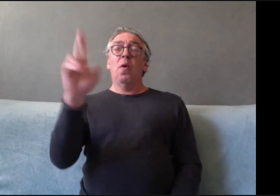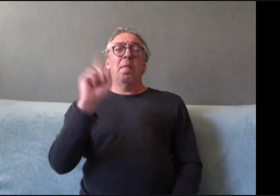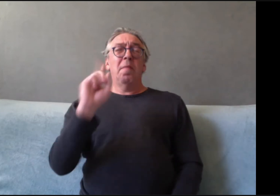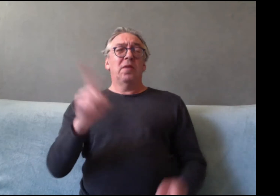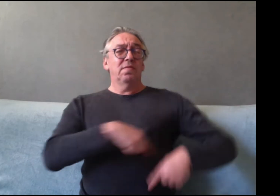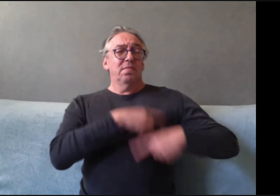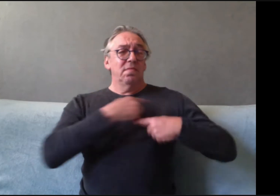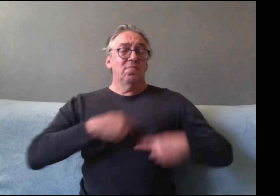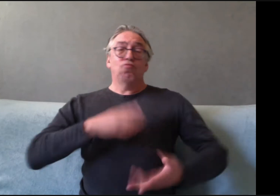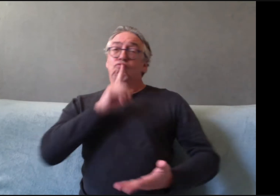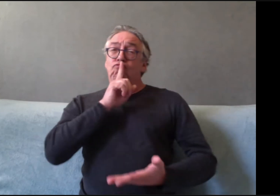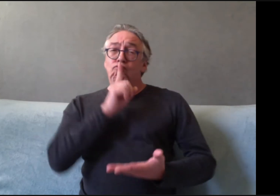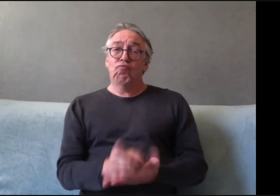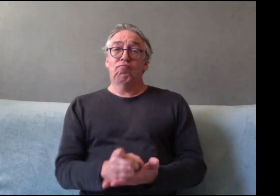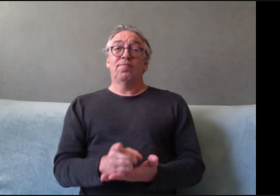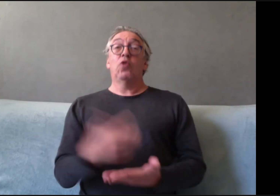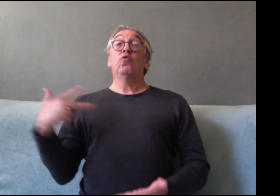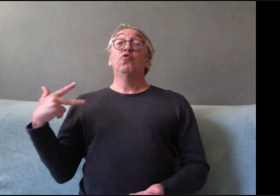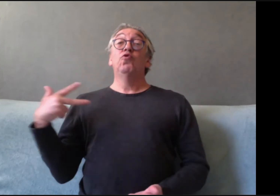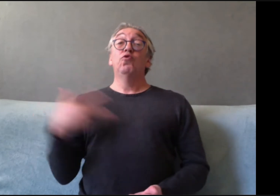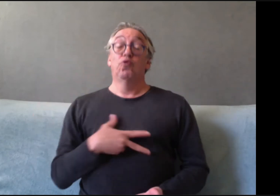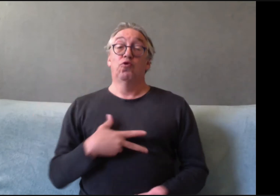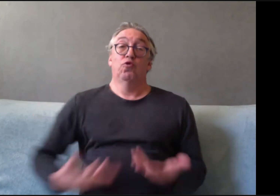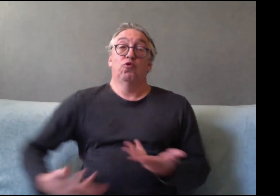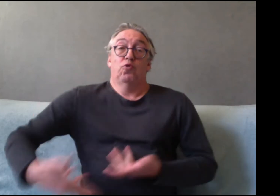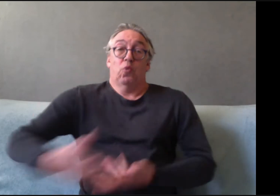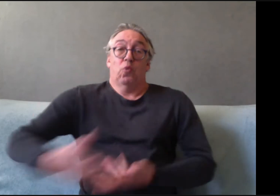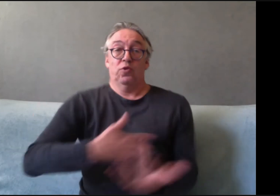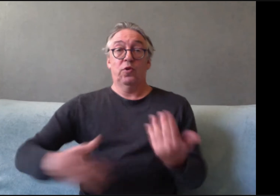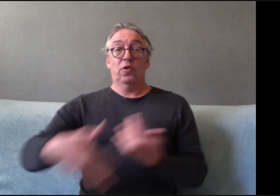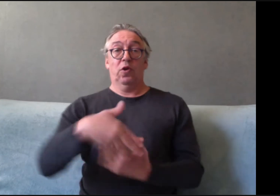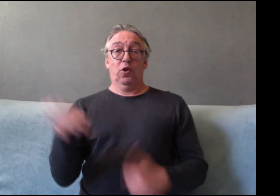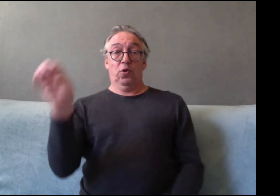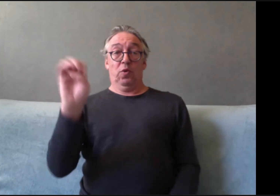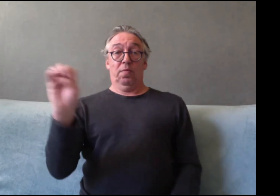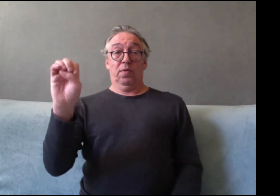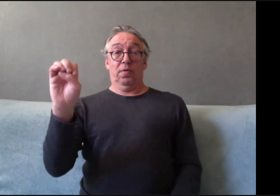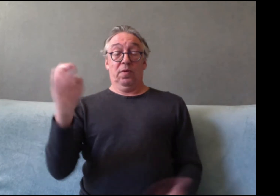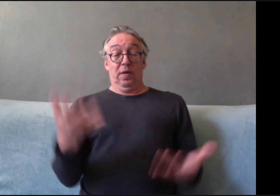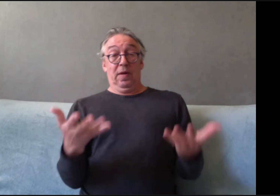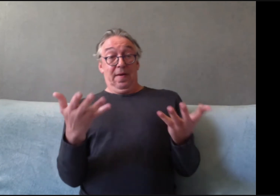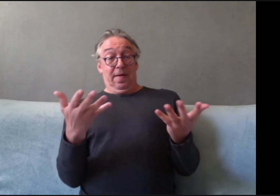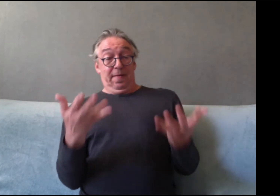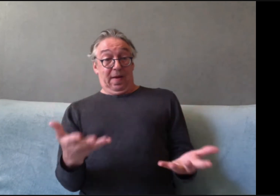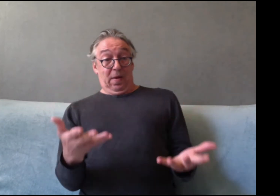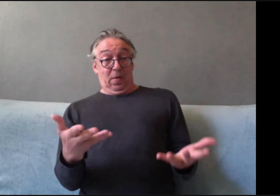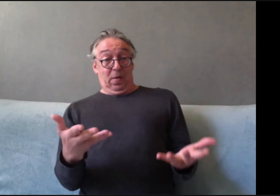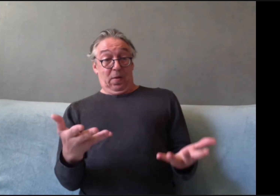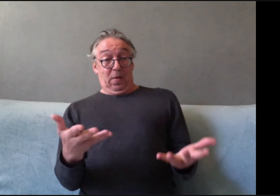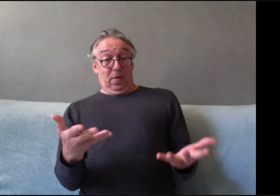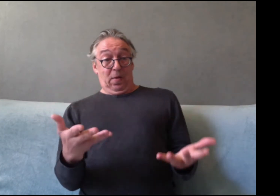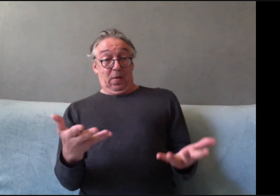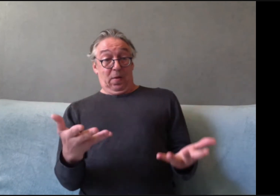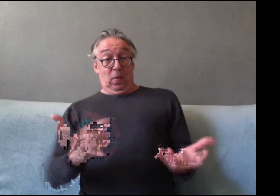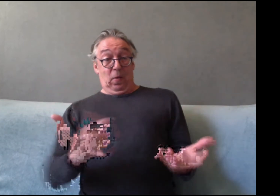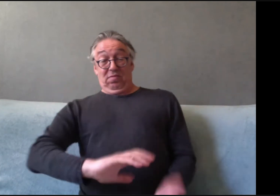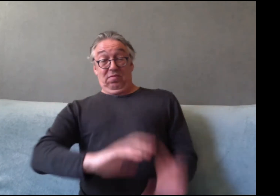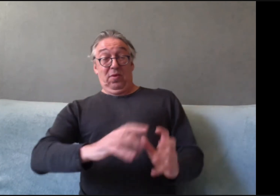Europe must lead the social emergency. For us this overall social emergency